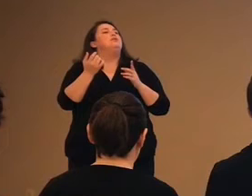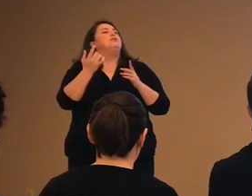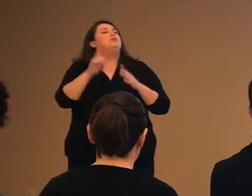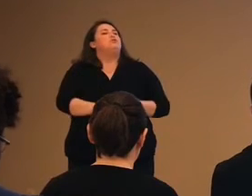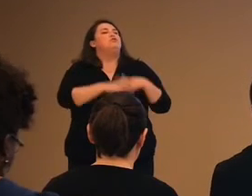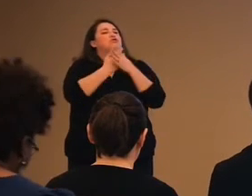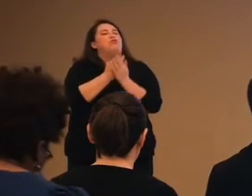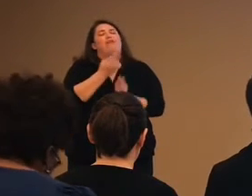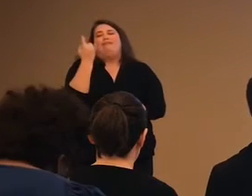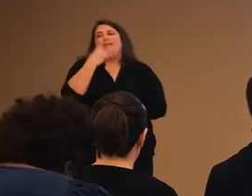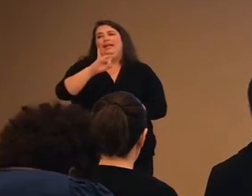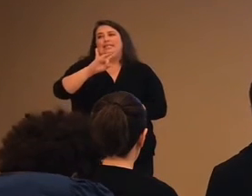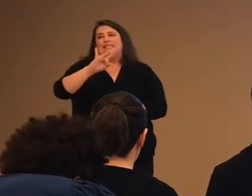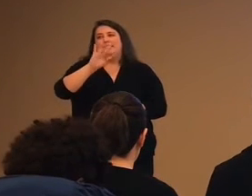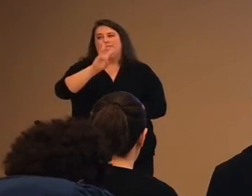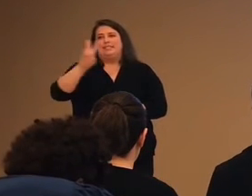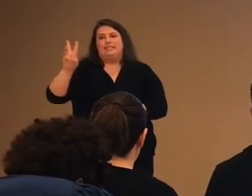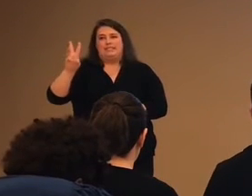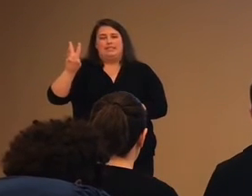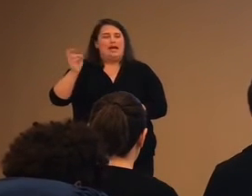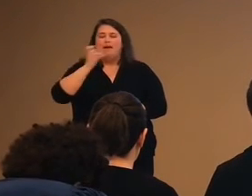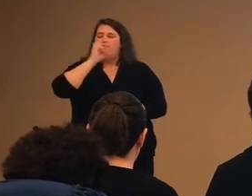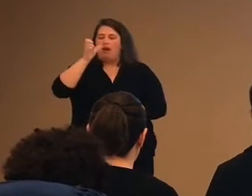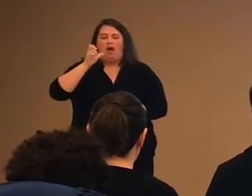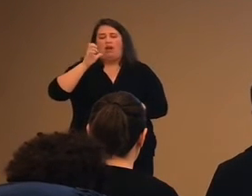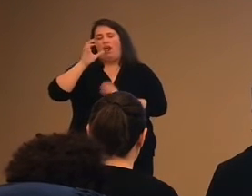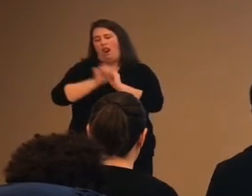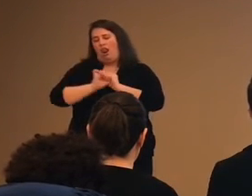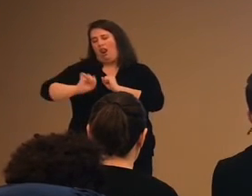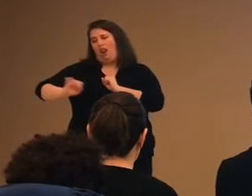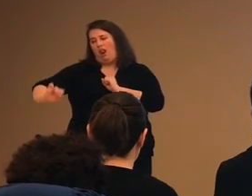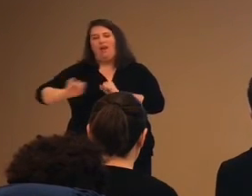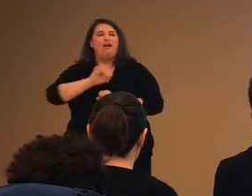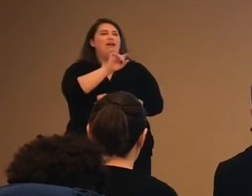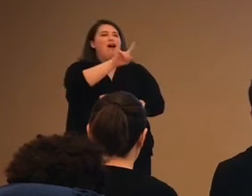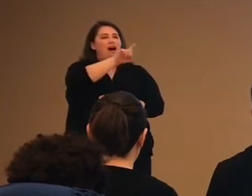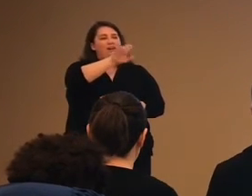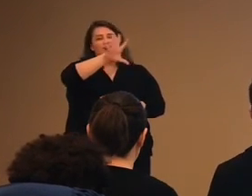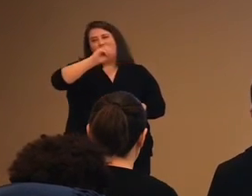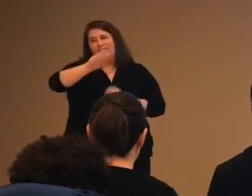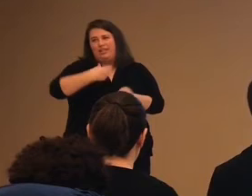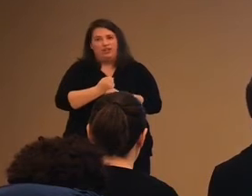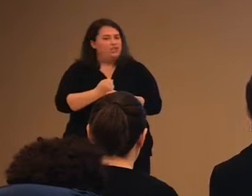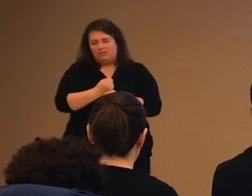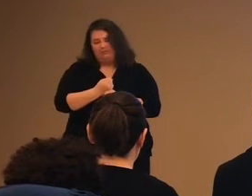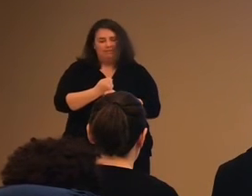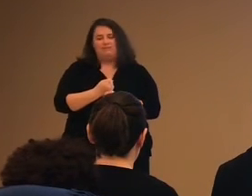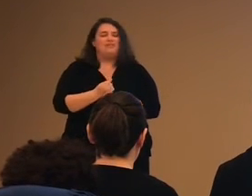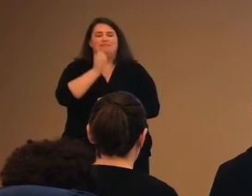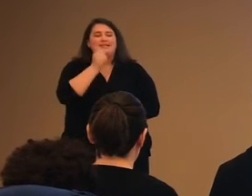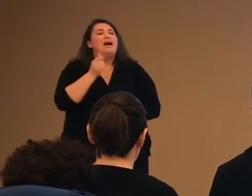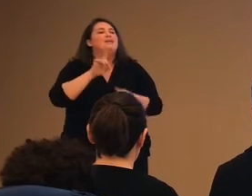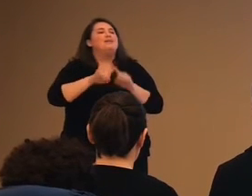1866 I'm not going to give you over 150 years because that would take up our entire day, but so